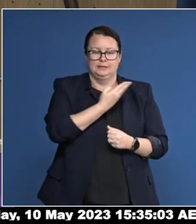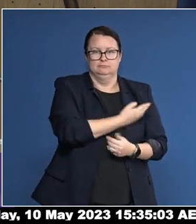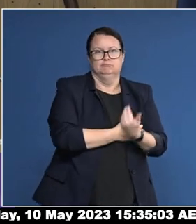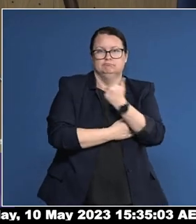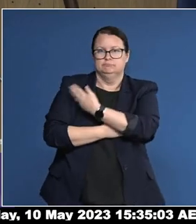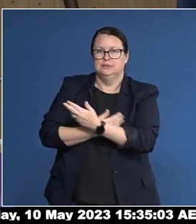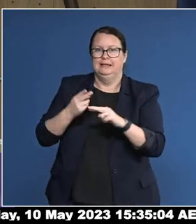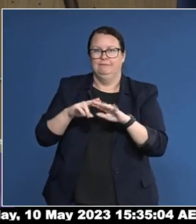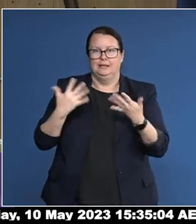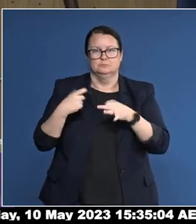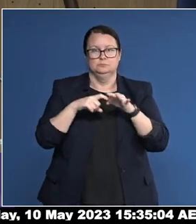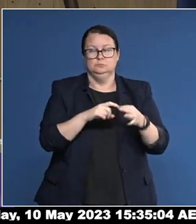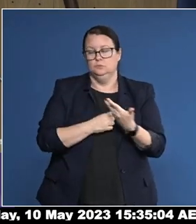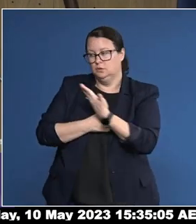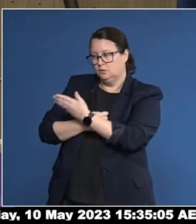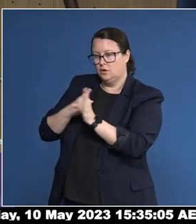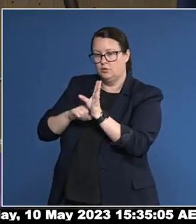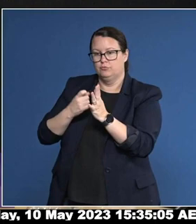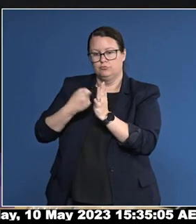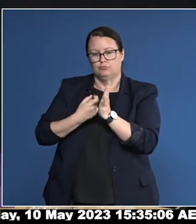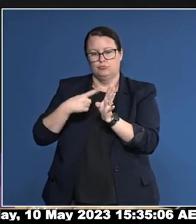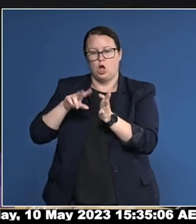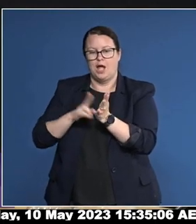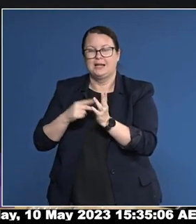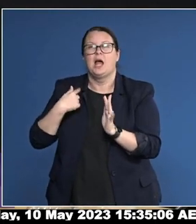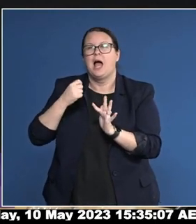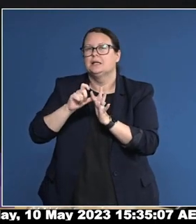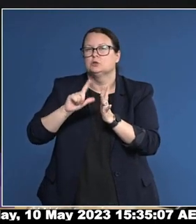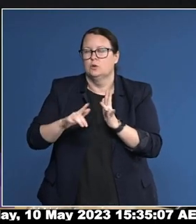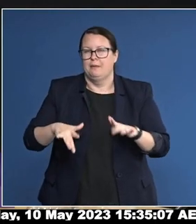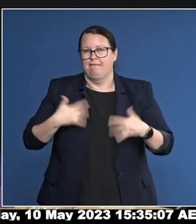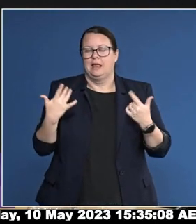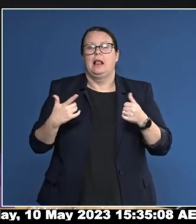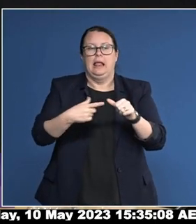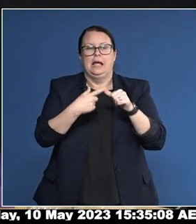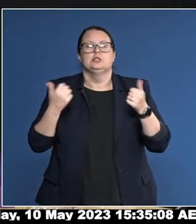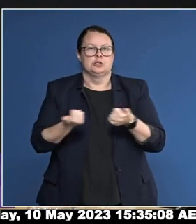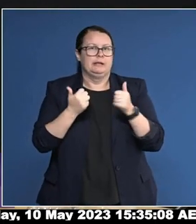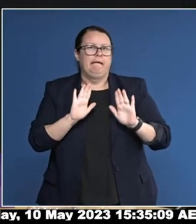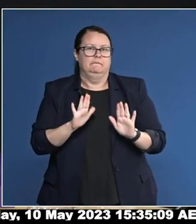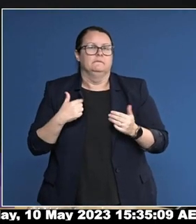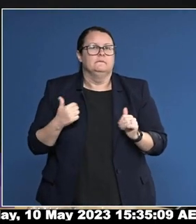I'd love to but I think we've covered it, so I won't press it. Okay. COMMISSIONER McEWIN: Thank you.